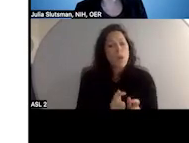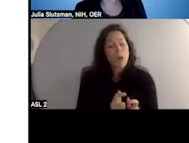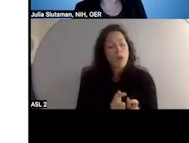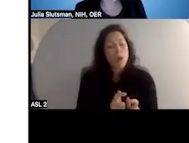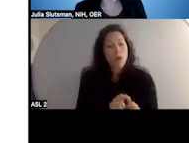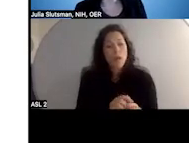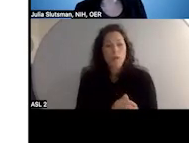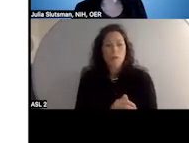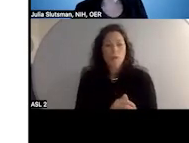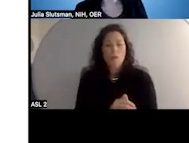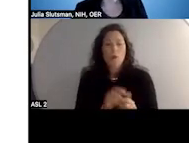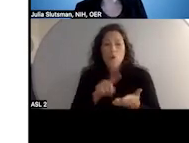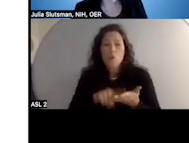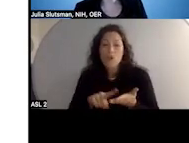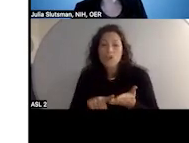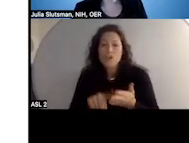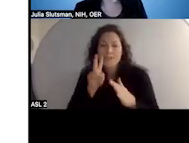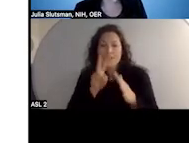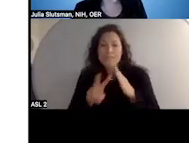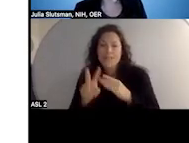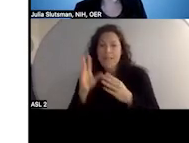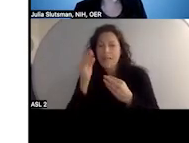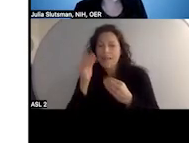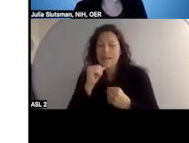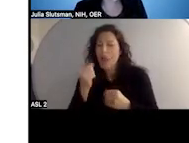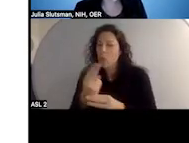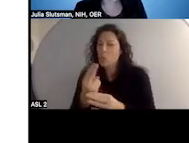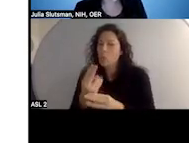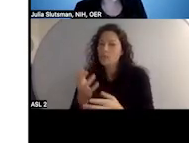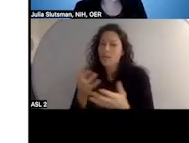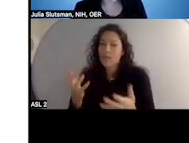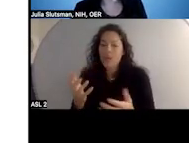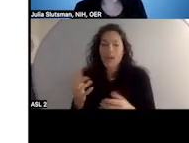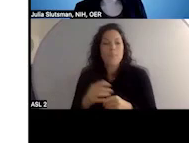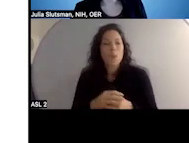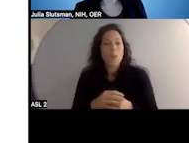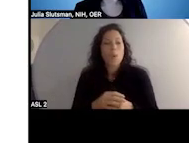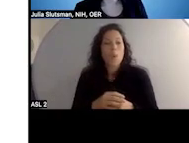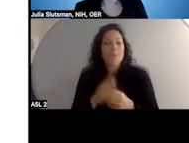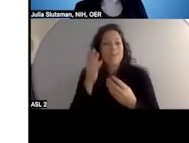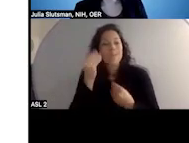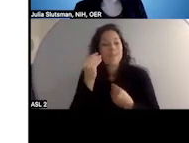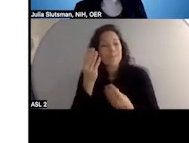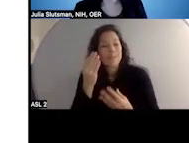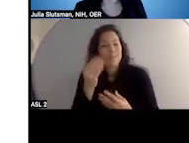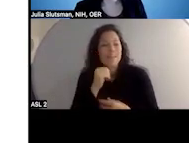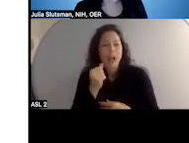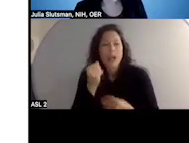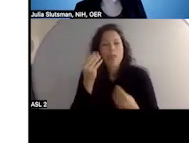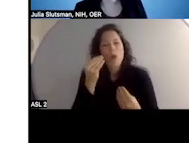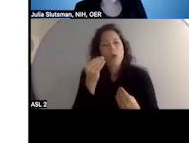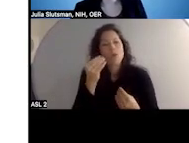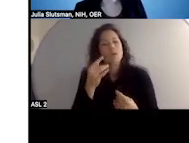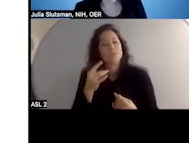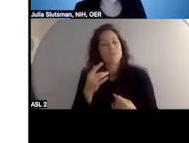if researchers anticipate the data will not be widely used or considerations that data are not thought to have a suitable repository,